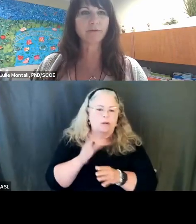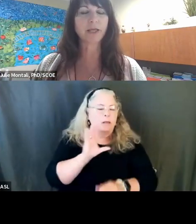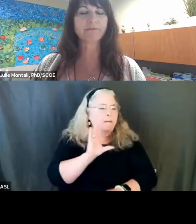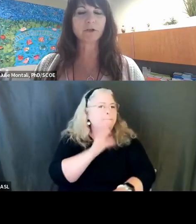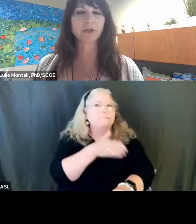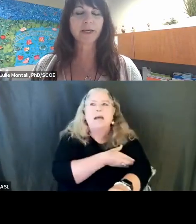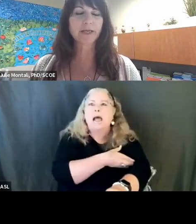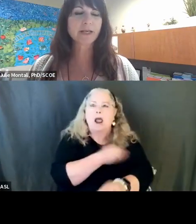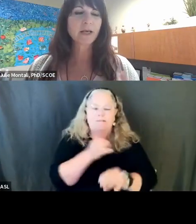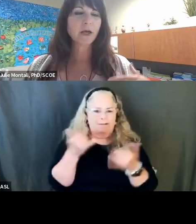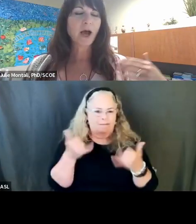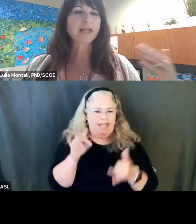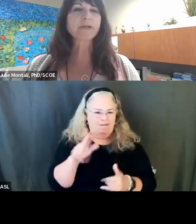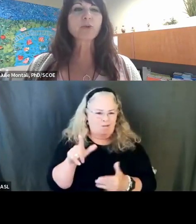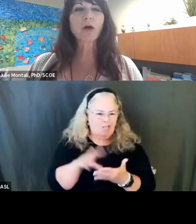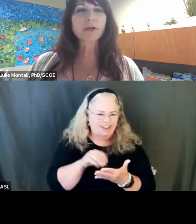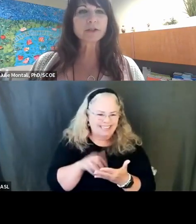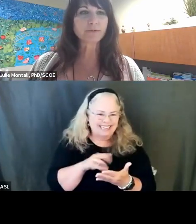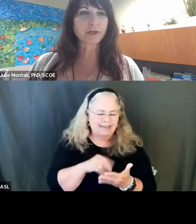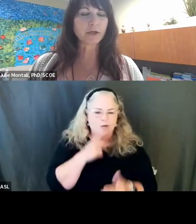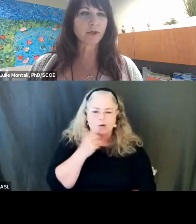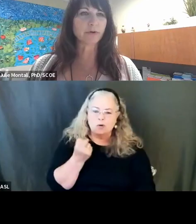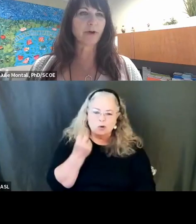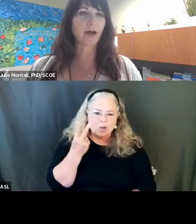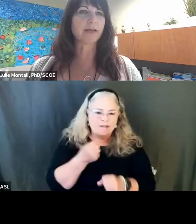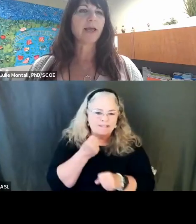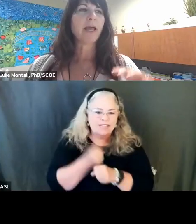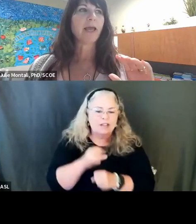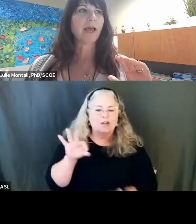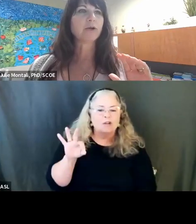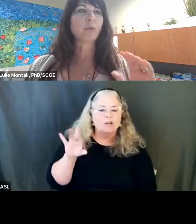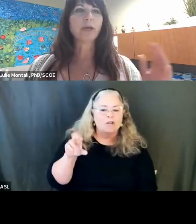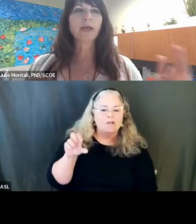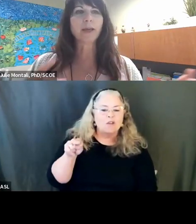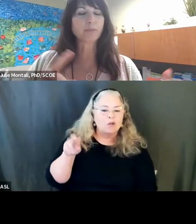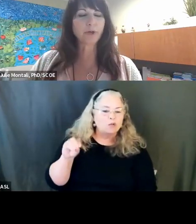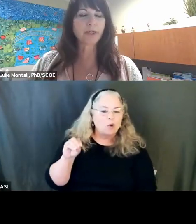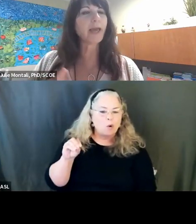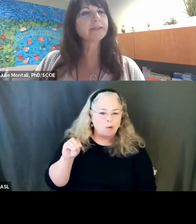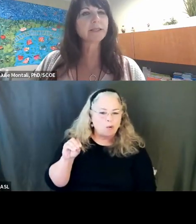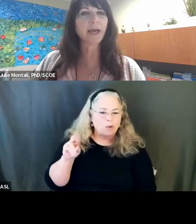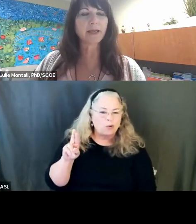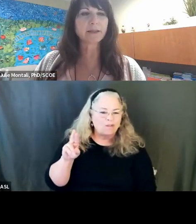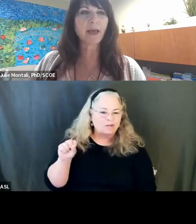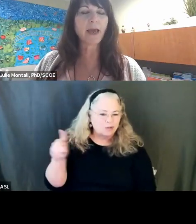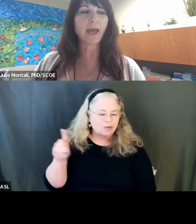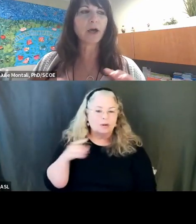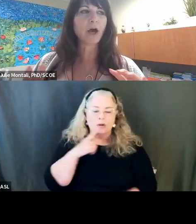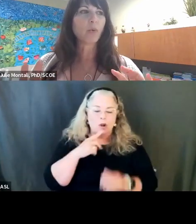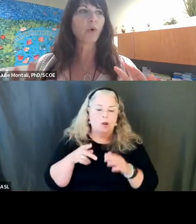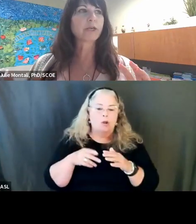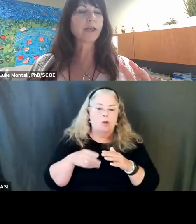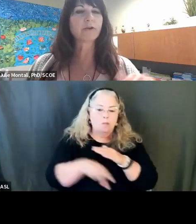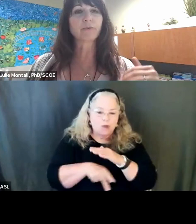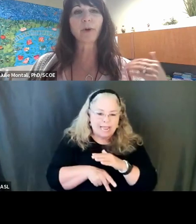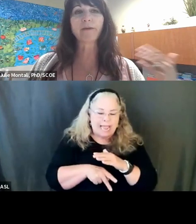of playful learning is I spent 12 years in Fresno unified and we had Pre-K TK And K working through